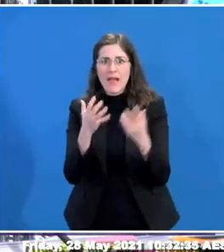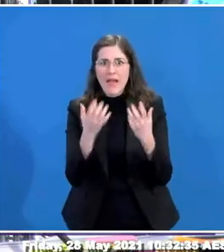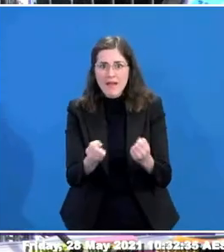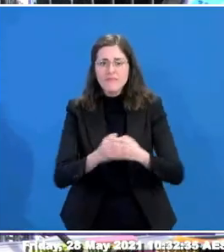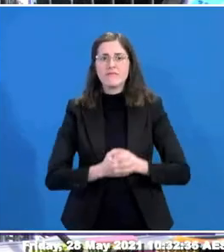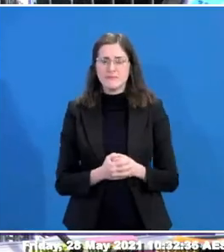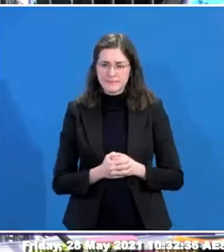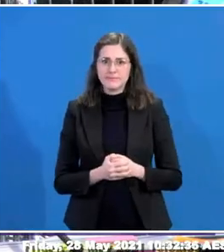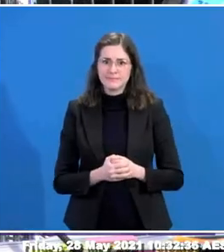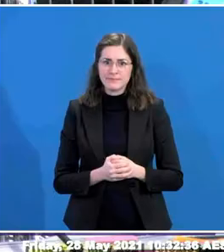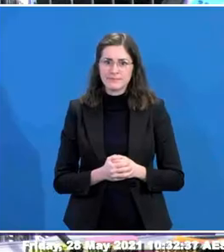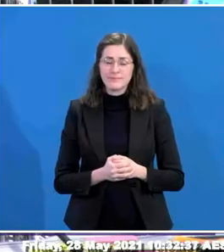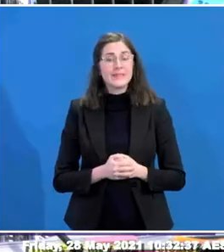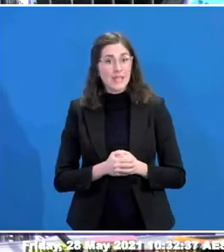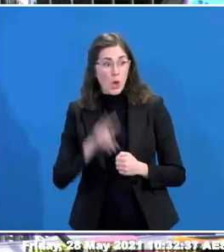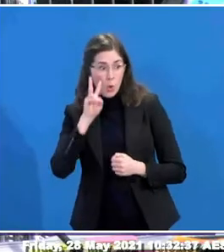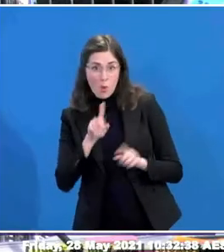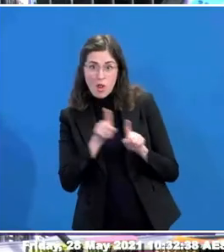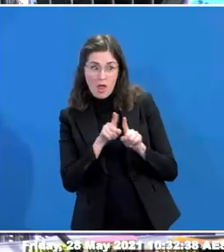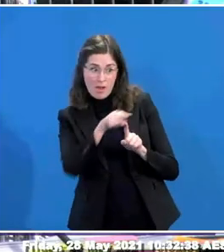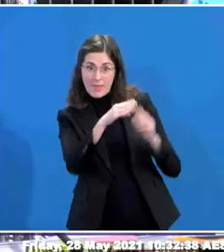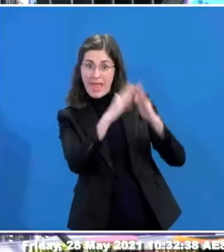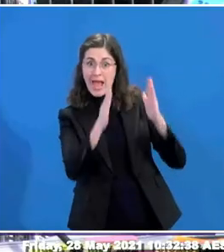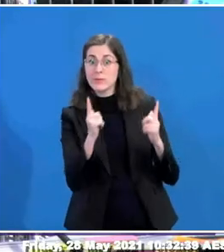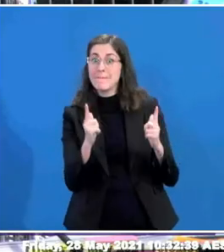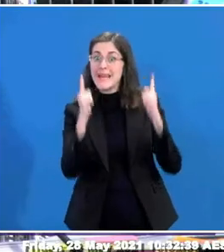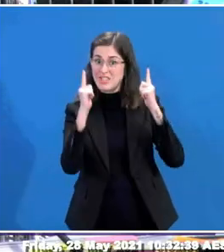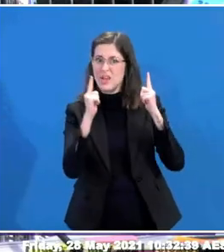they hadn't been interviewed, it would appear that the house manager, SP1, has